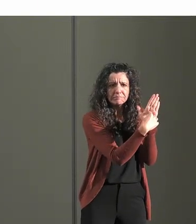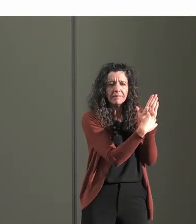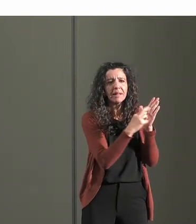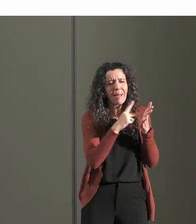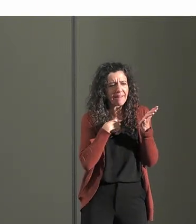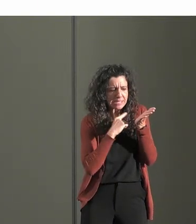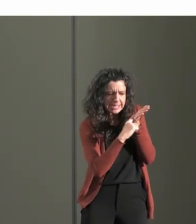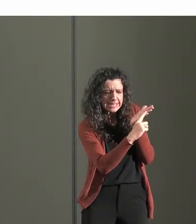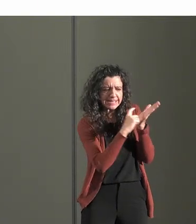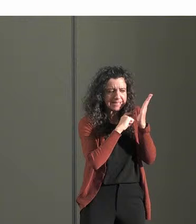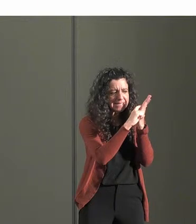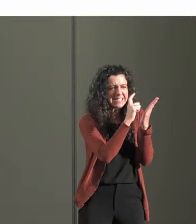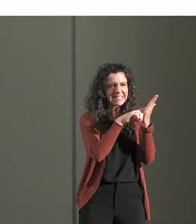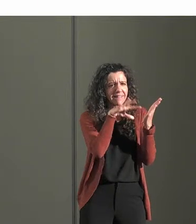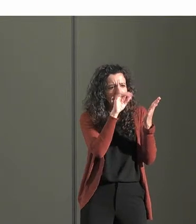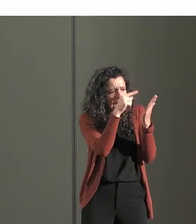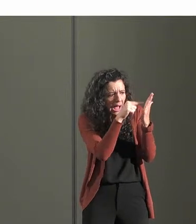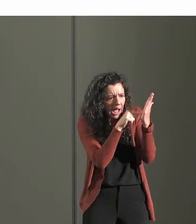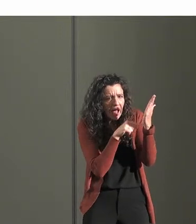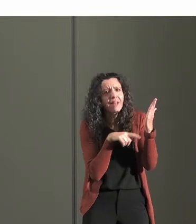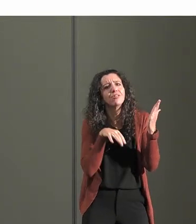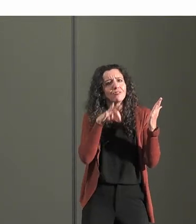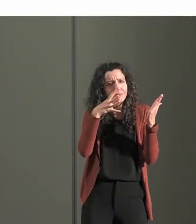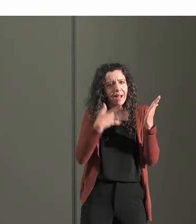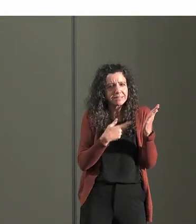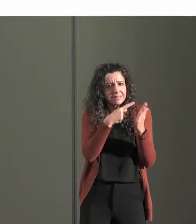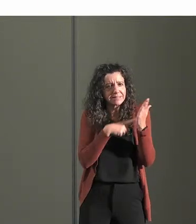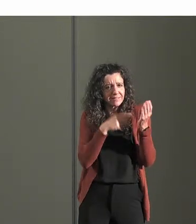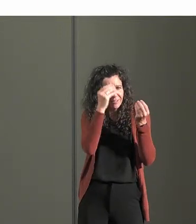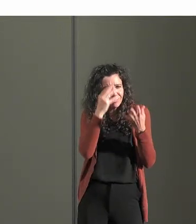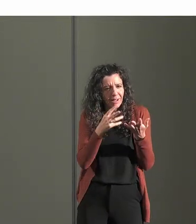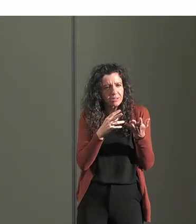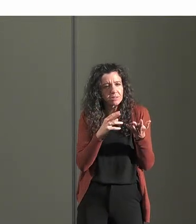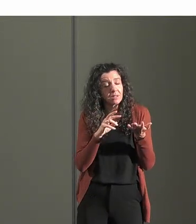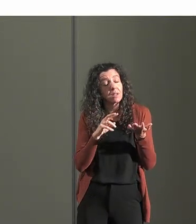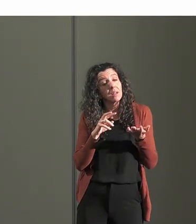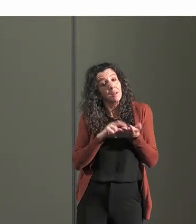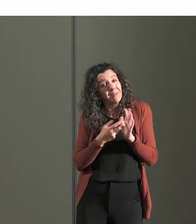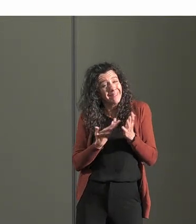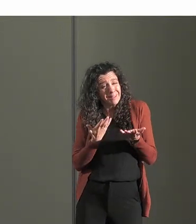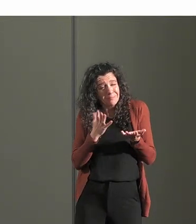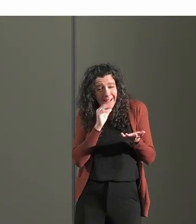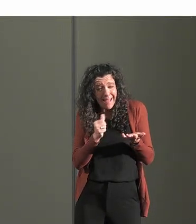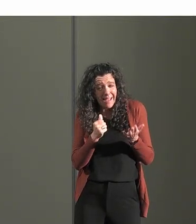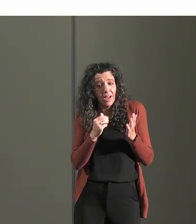up more than half of the screen. And this means I have to school scroll to get an accessible experience on the